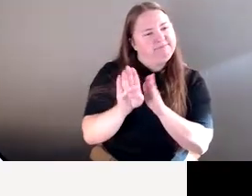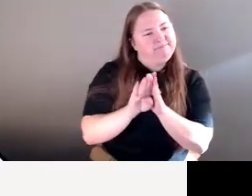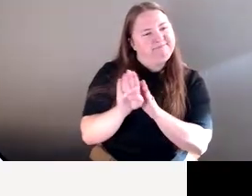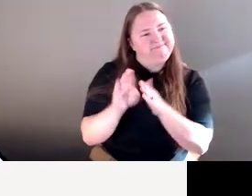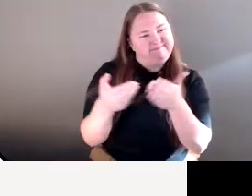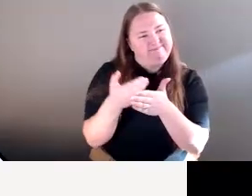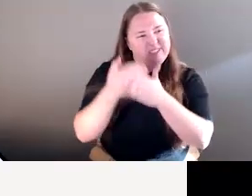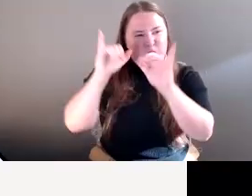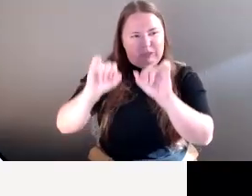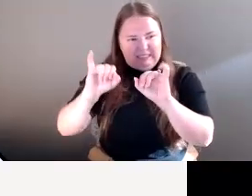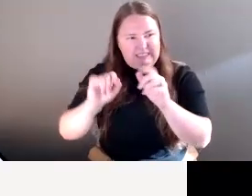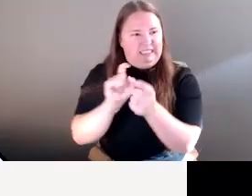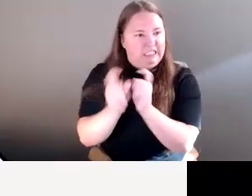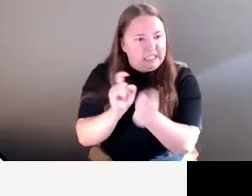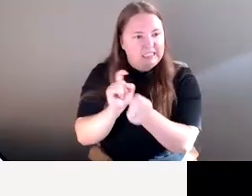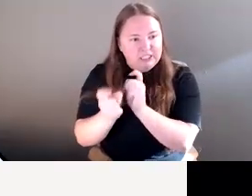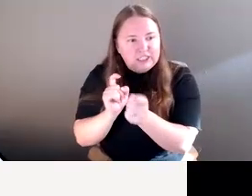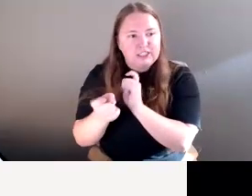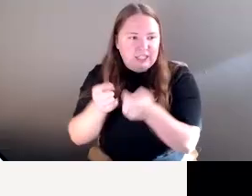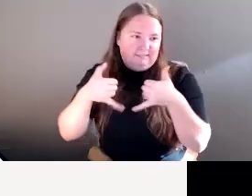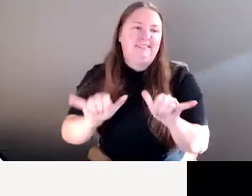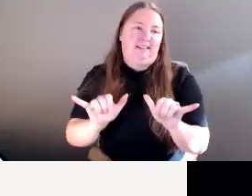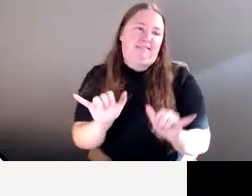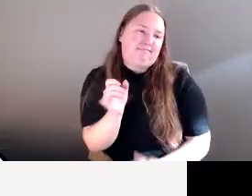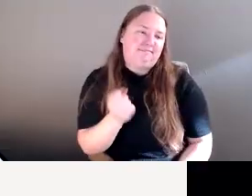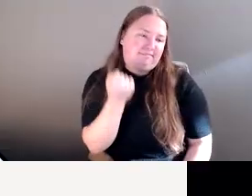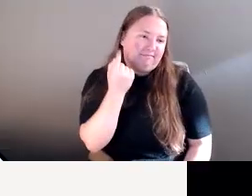and making changes to, new quizzes.